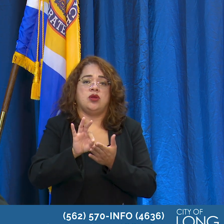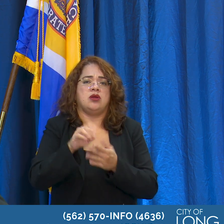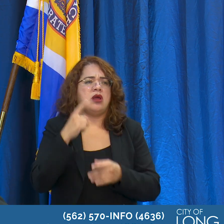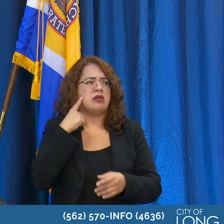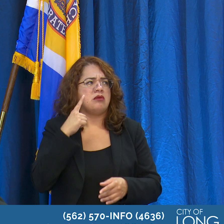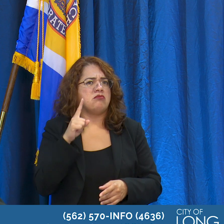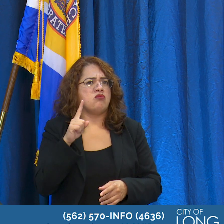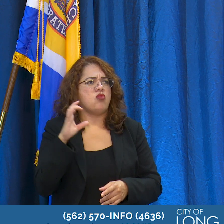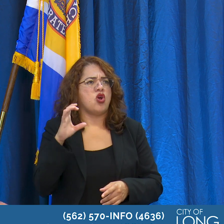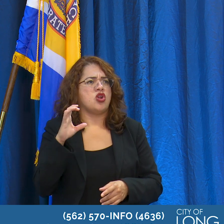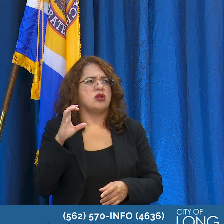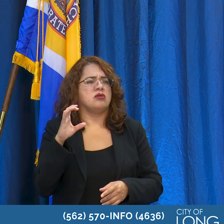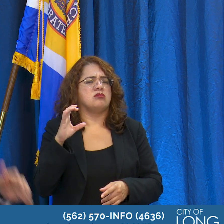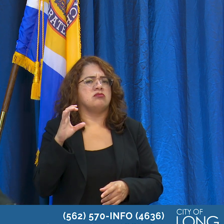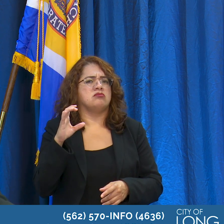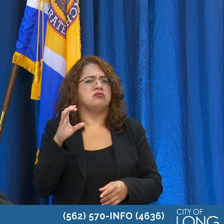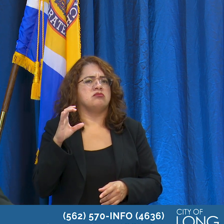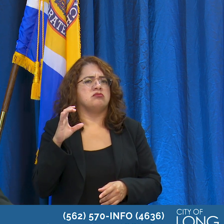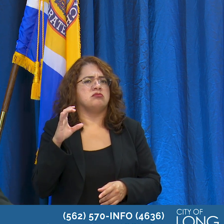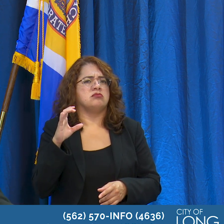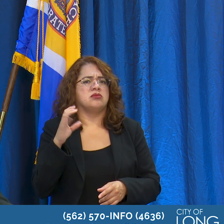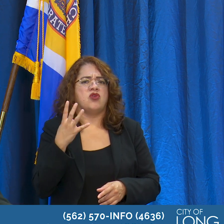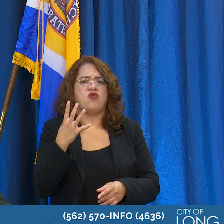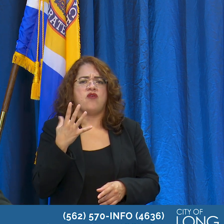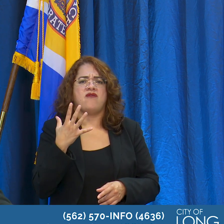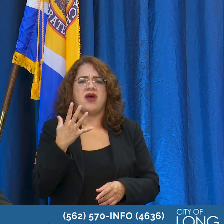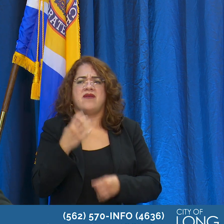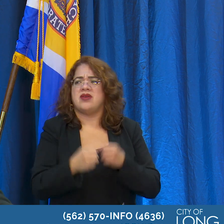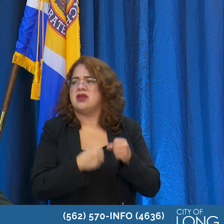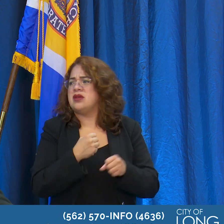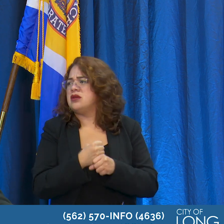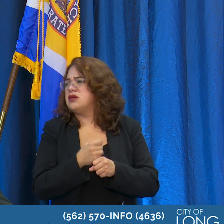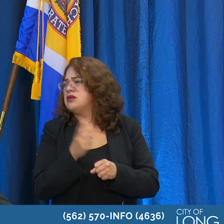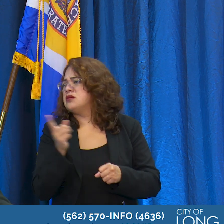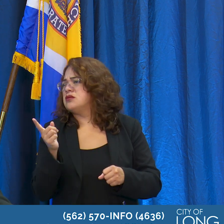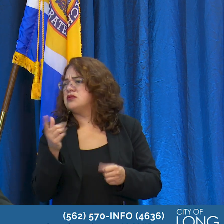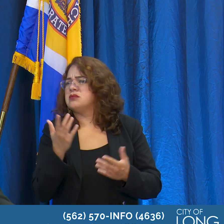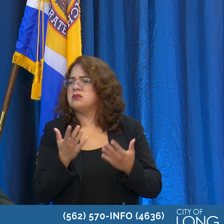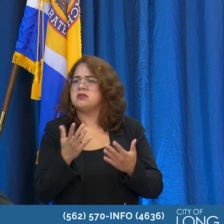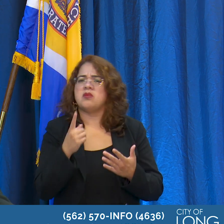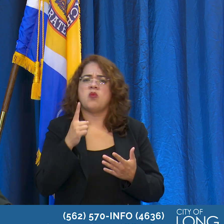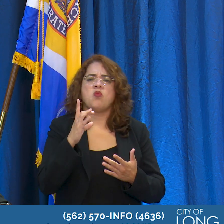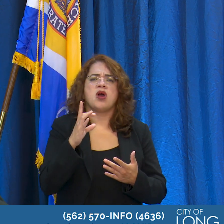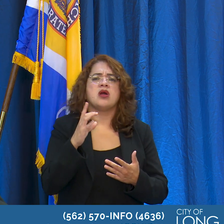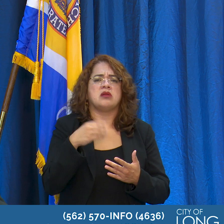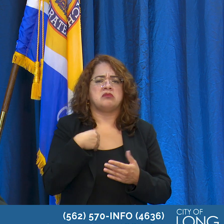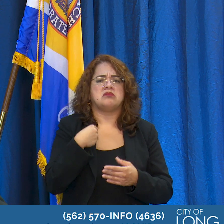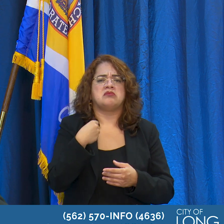last, I think, last four or five years, Kevin, to the city scored about probably a hundred and I can, we can send you the exact numbers.